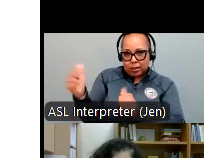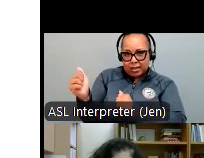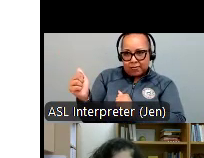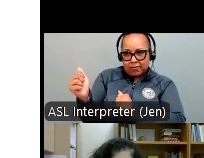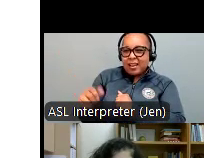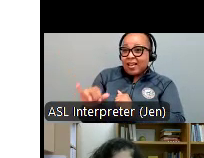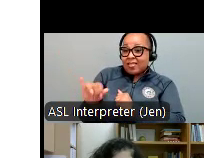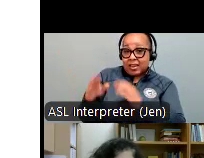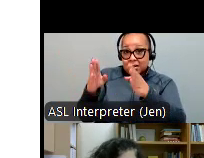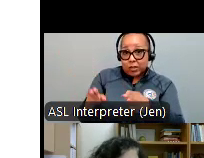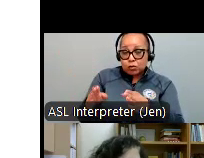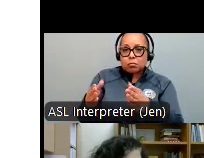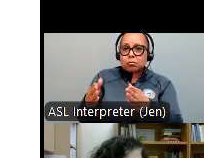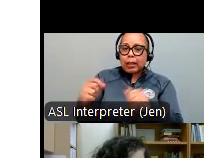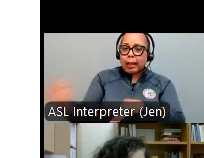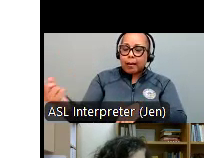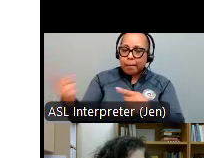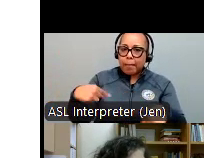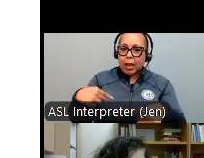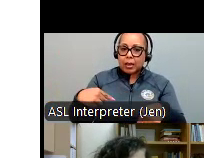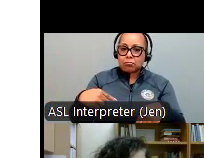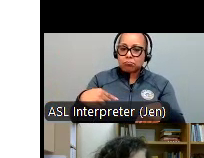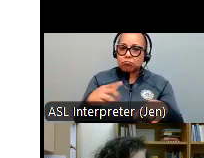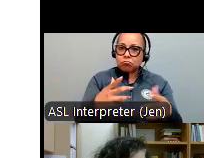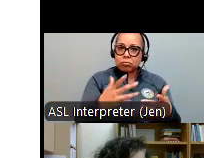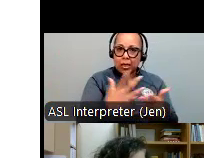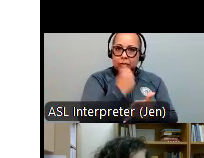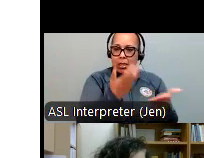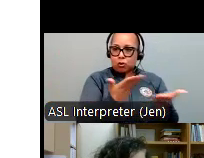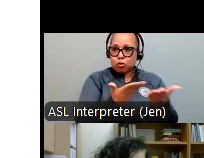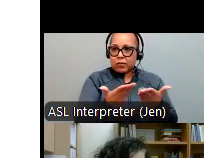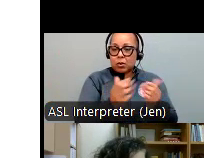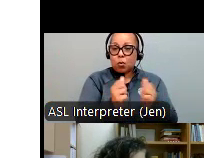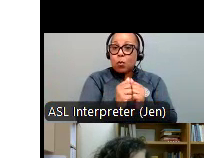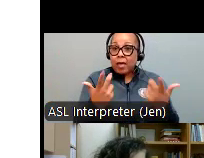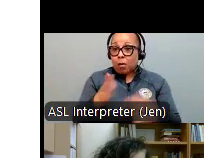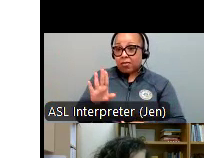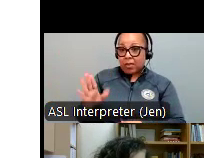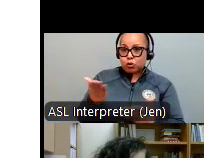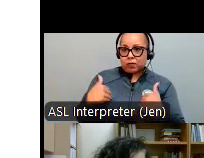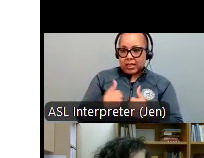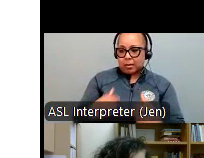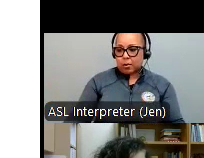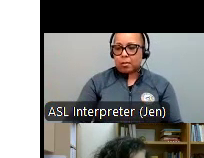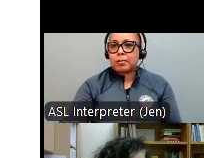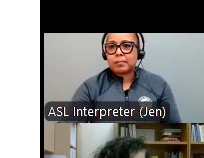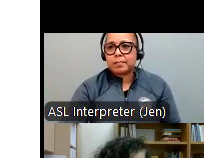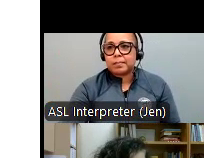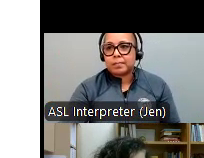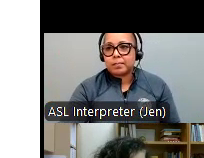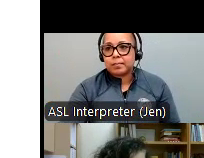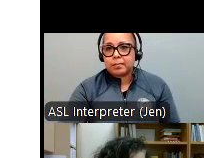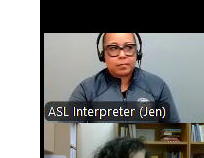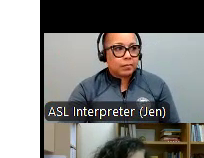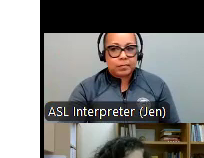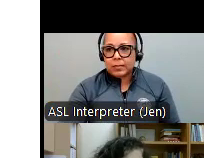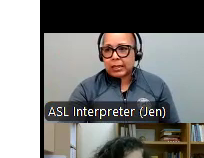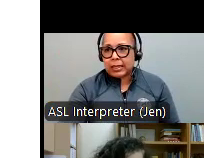individual is allowed to come back and obtain the service without their service animal. So those are